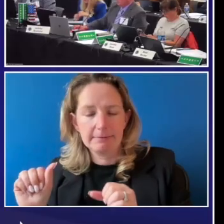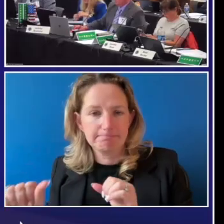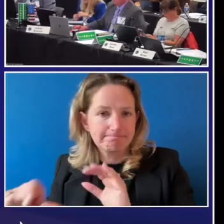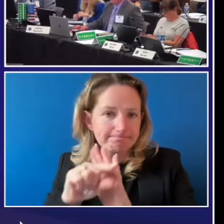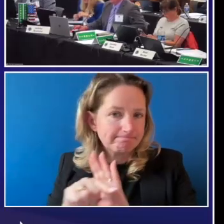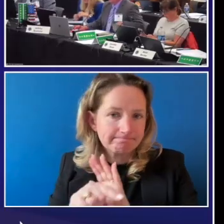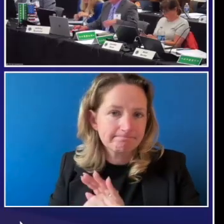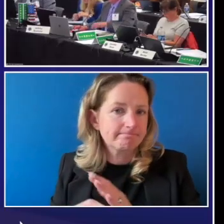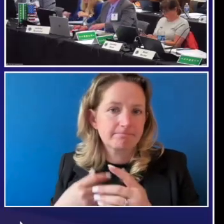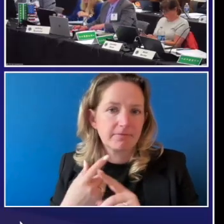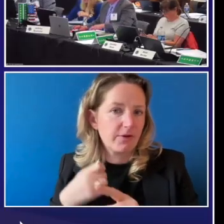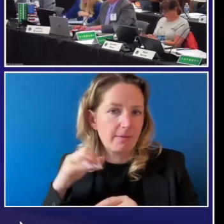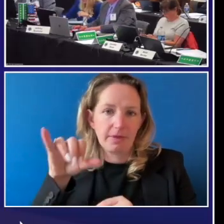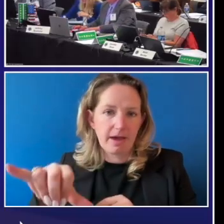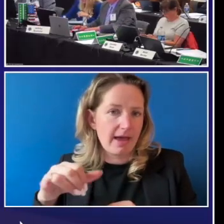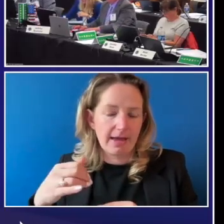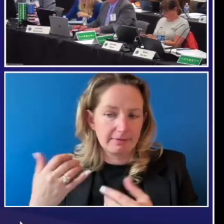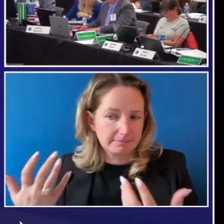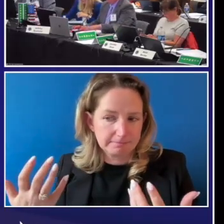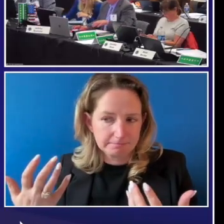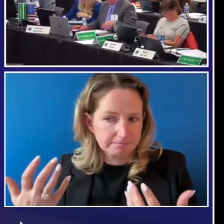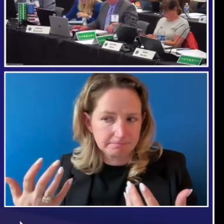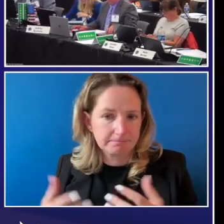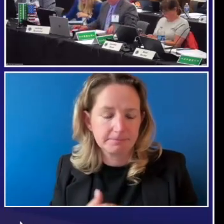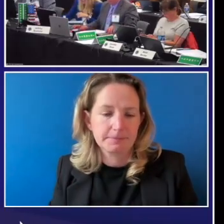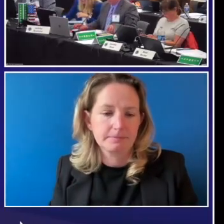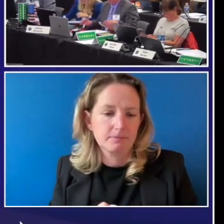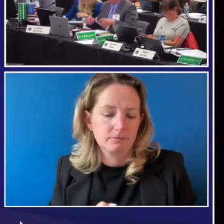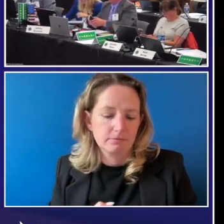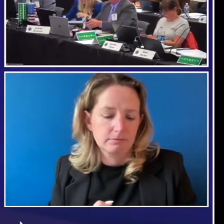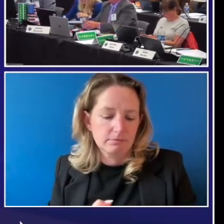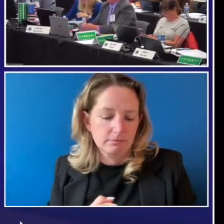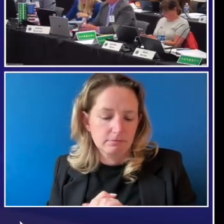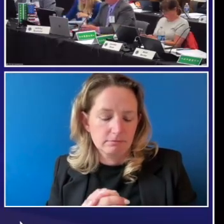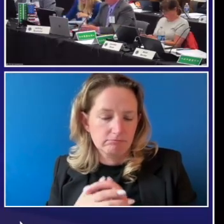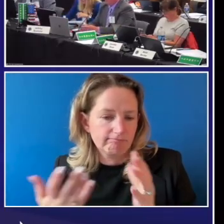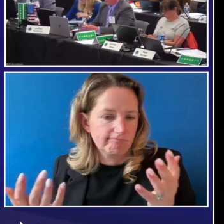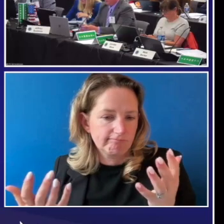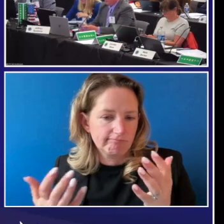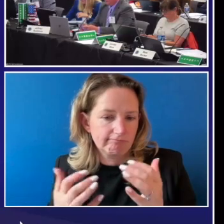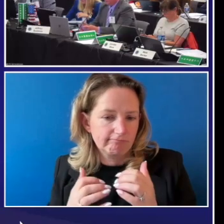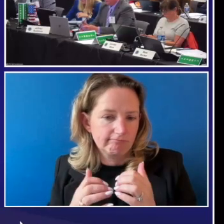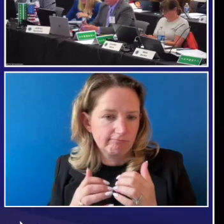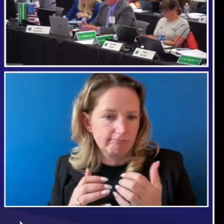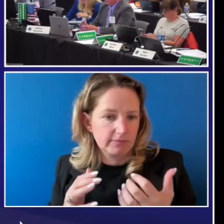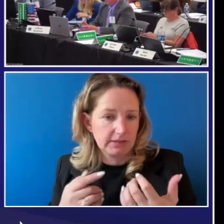Um, and, uh, um, does does it essentially say that an agency can be recognized